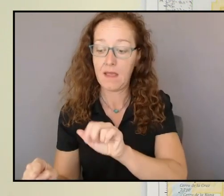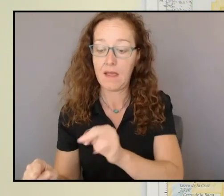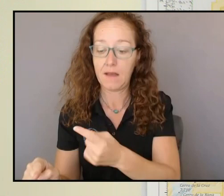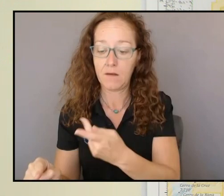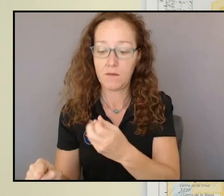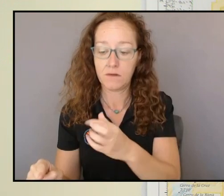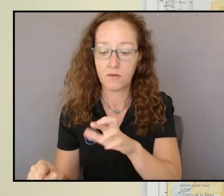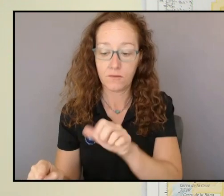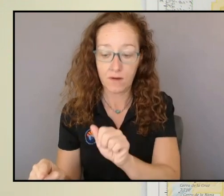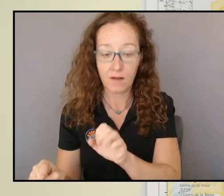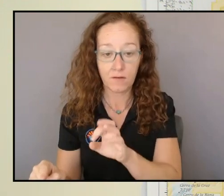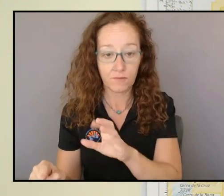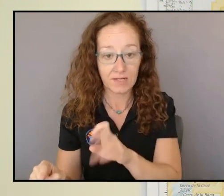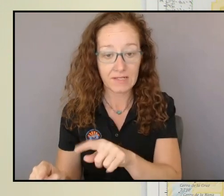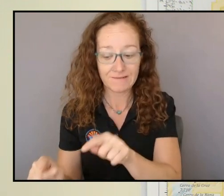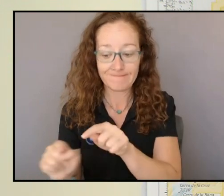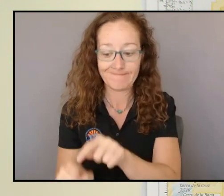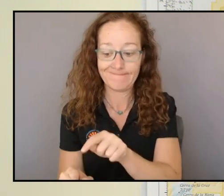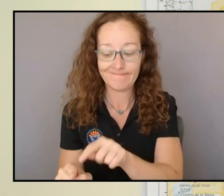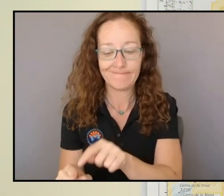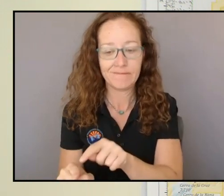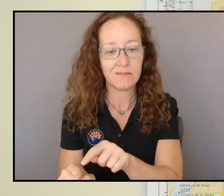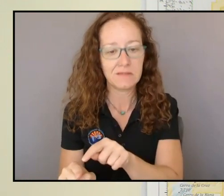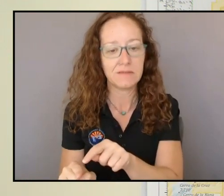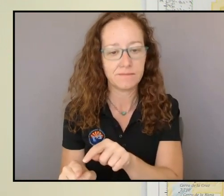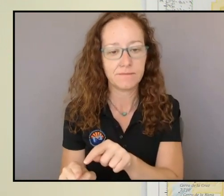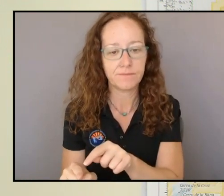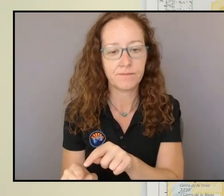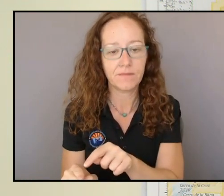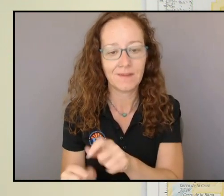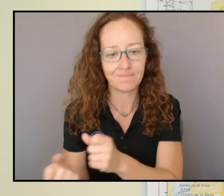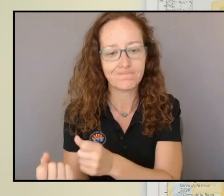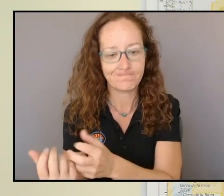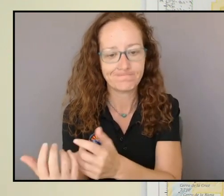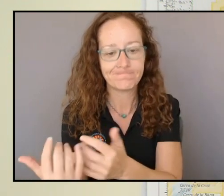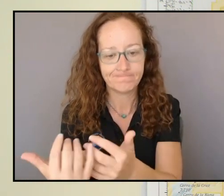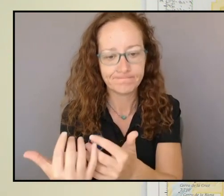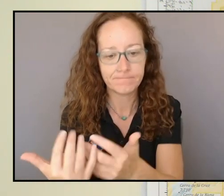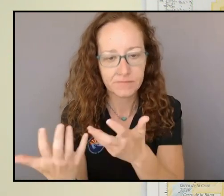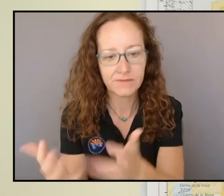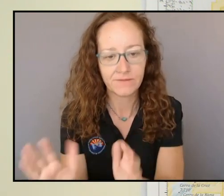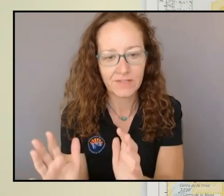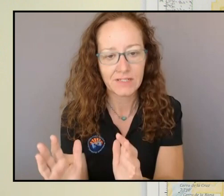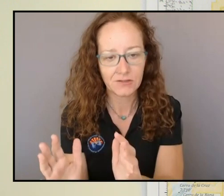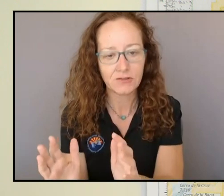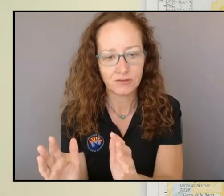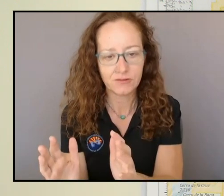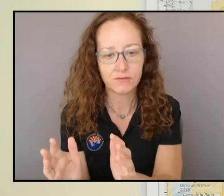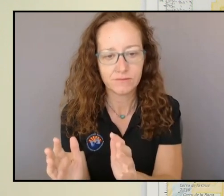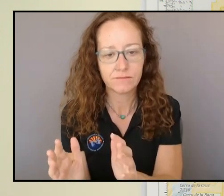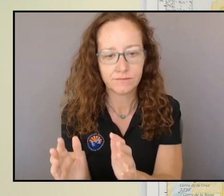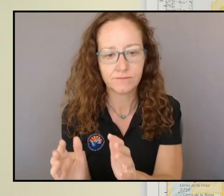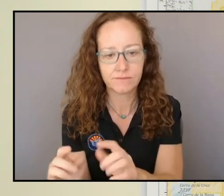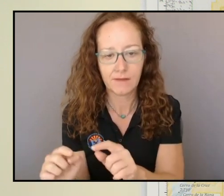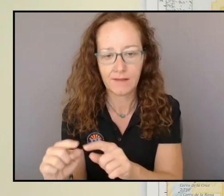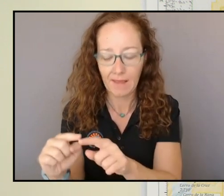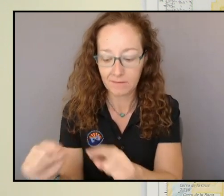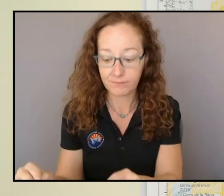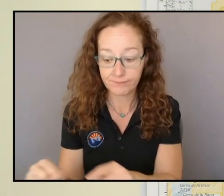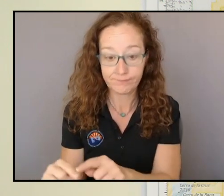right now. So we see the 518 road to this dozer line and this little triangle right here: it is filled in. So that means,